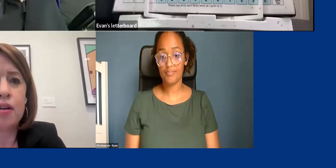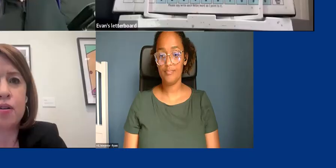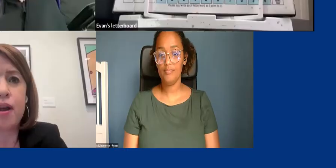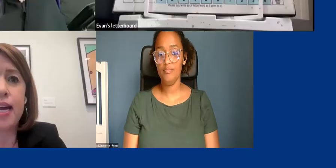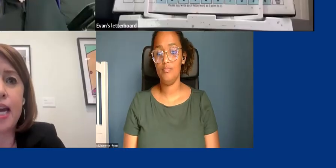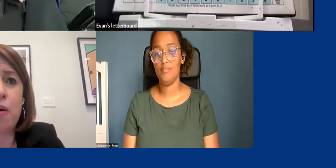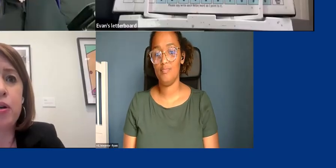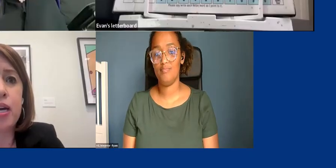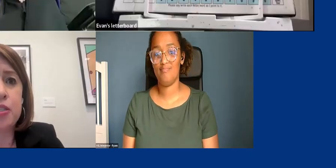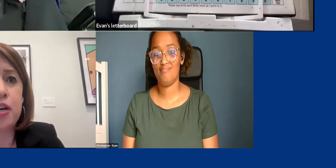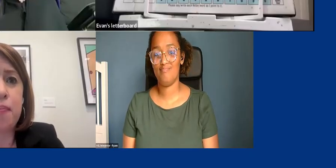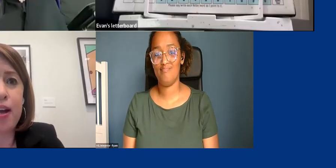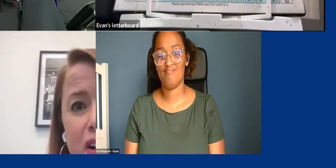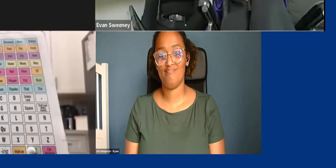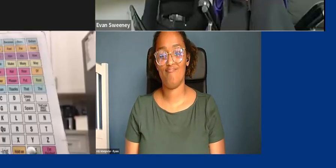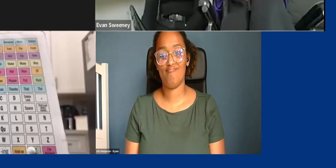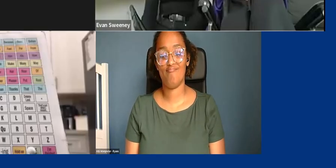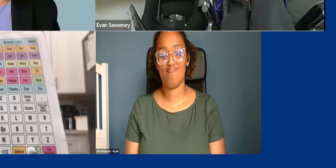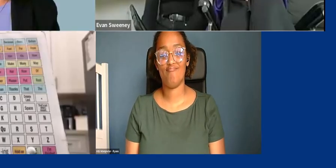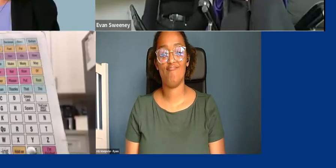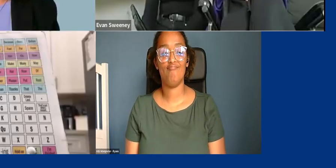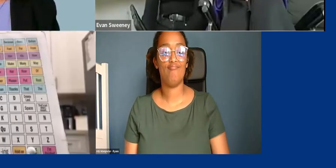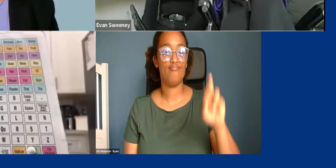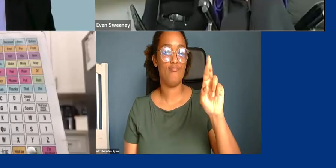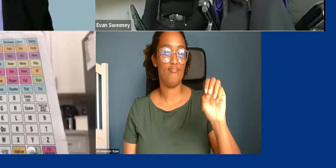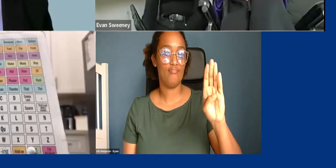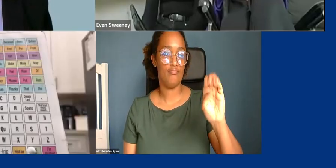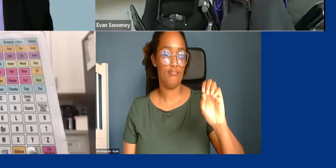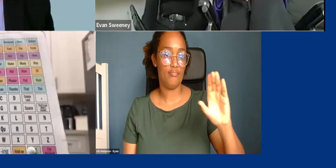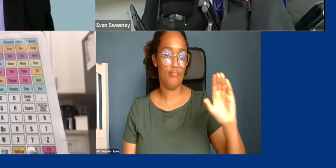Great. Now we're going to turn it back over to Nicole at the Lurie Institute.